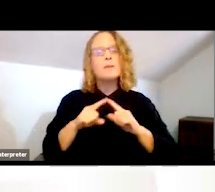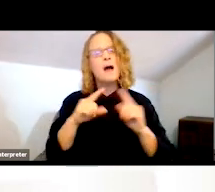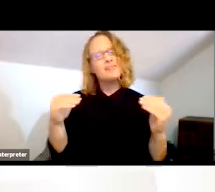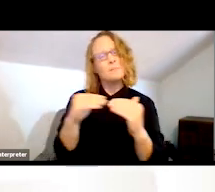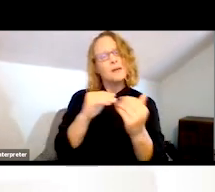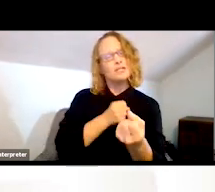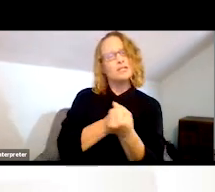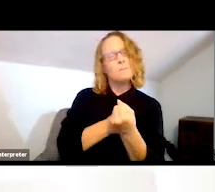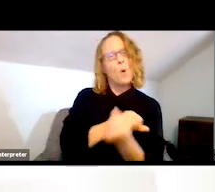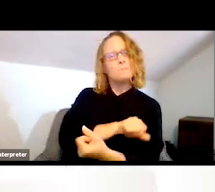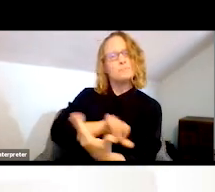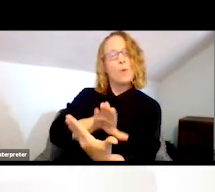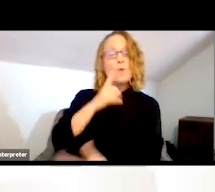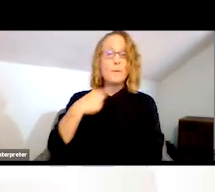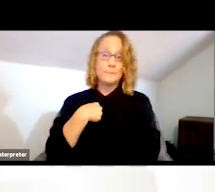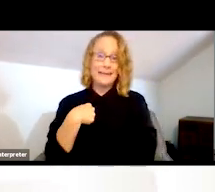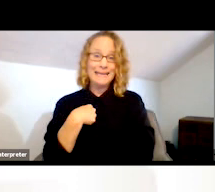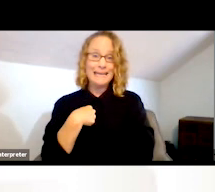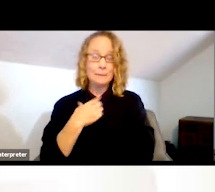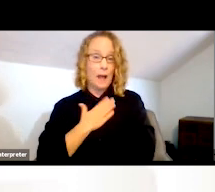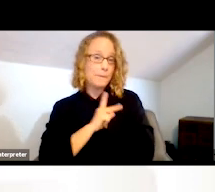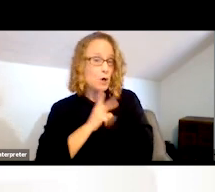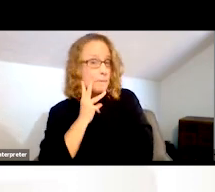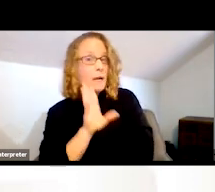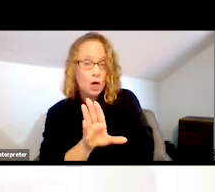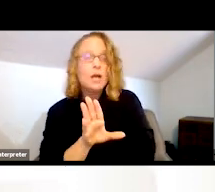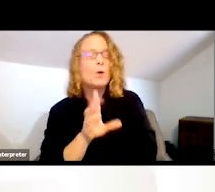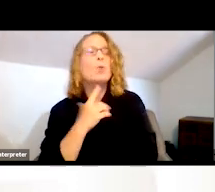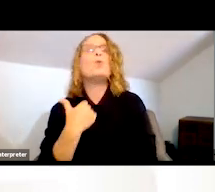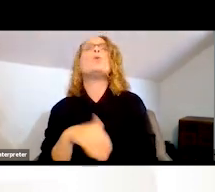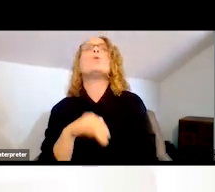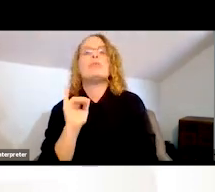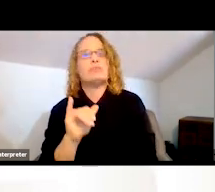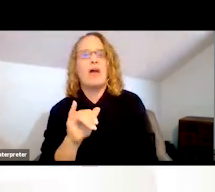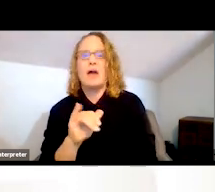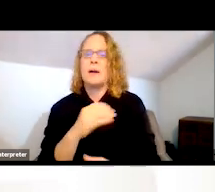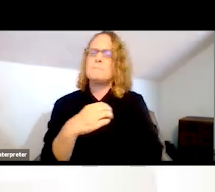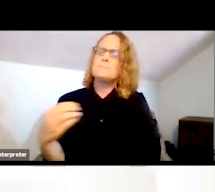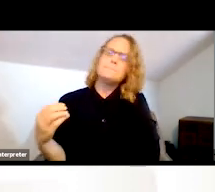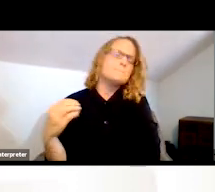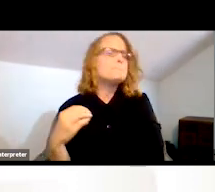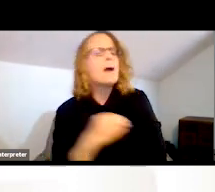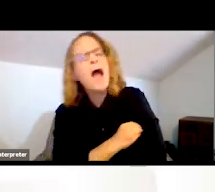of interventions and trying to employ these therapeutic interventions